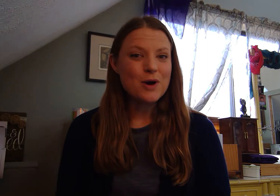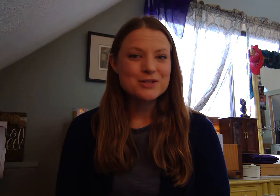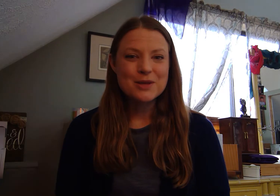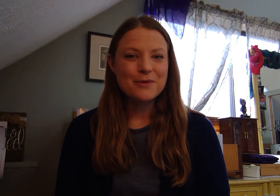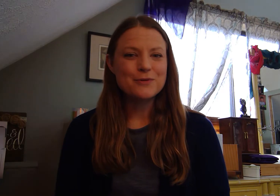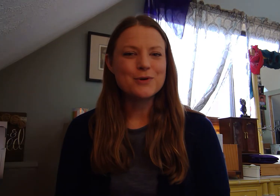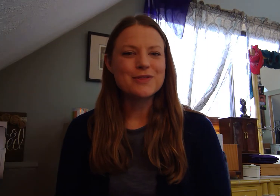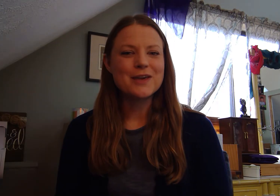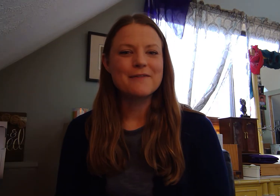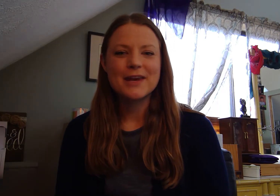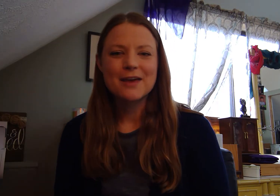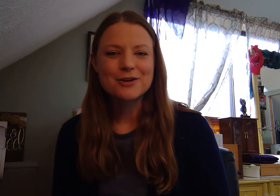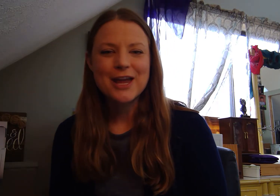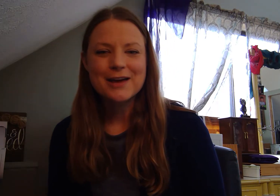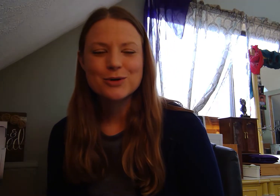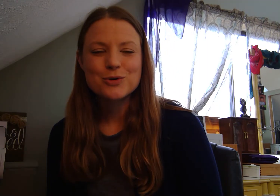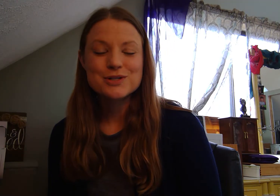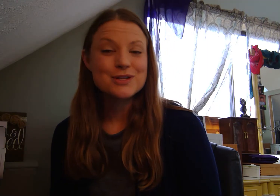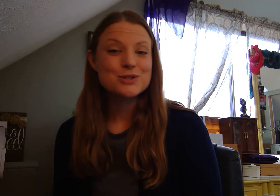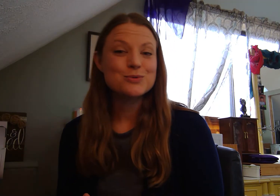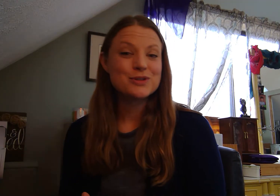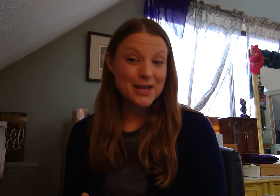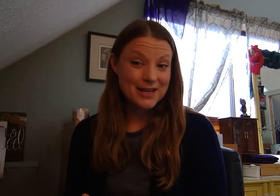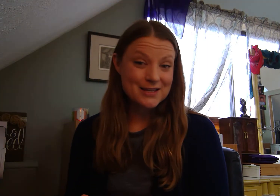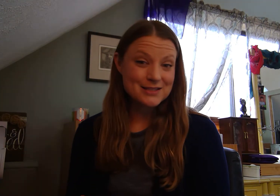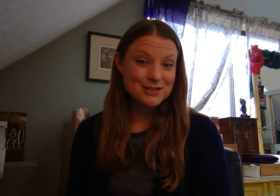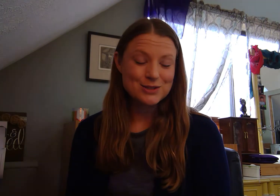watch them if you can think of any other categories that you would like us to